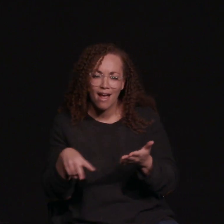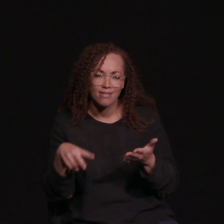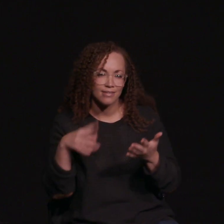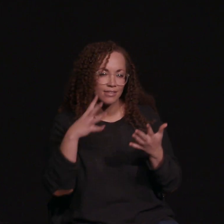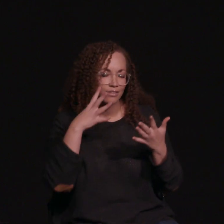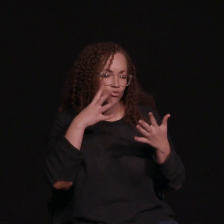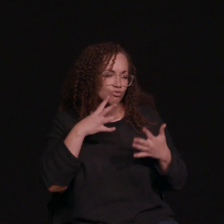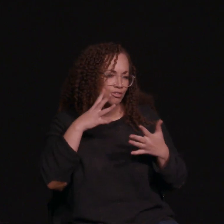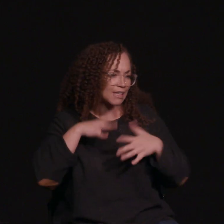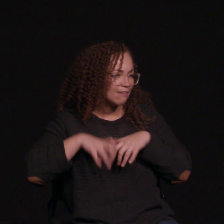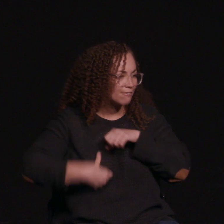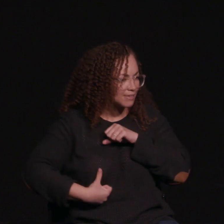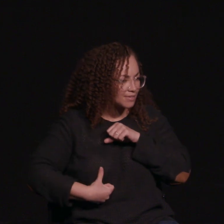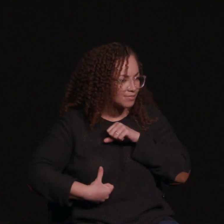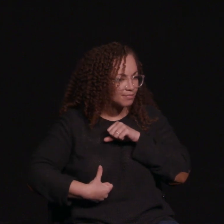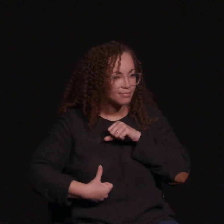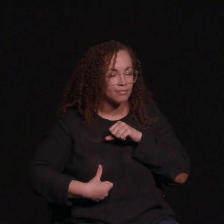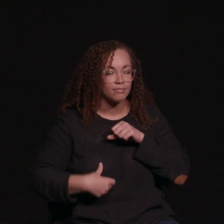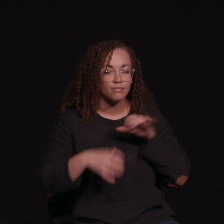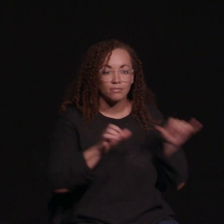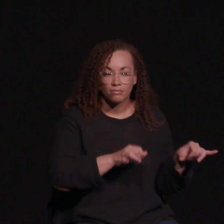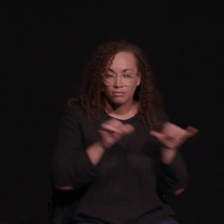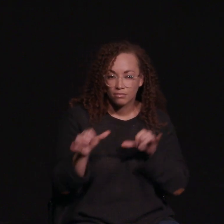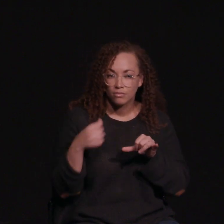So too have we practiced new languages,